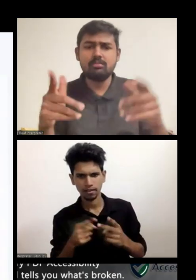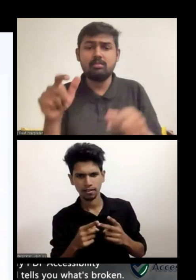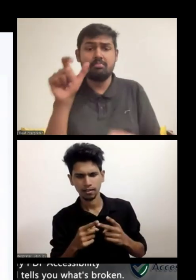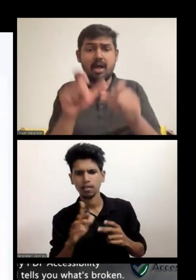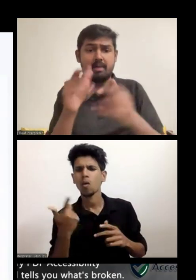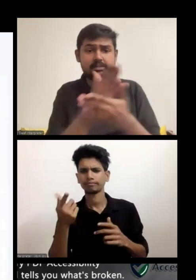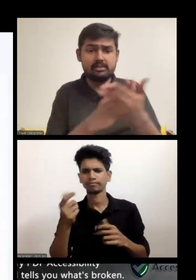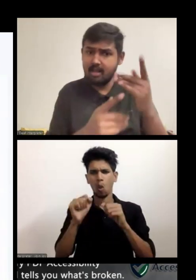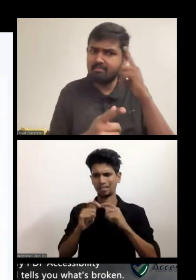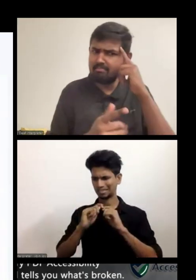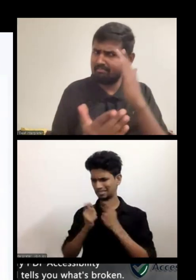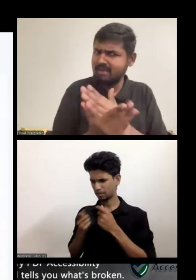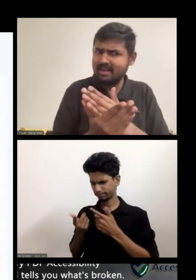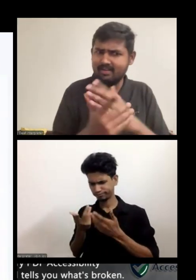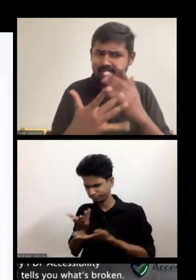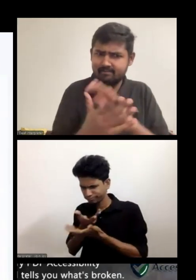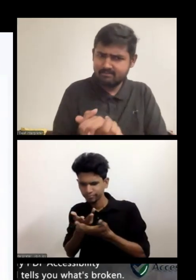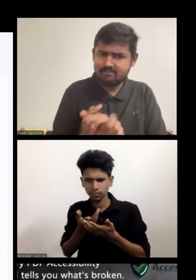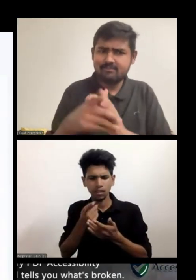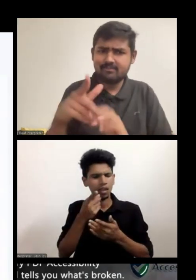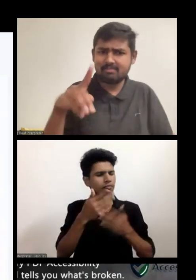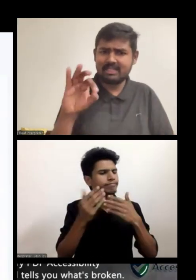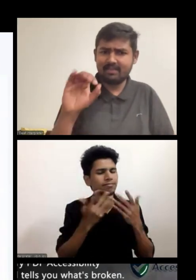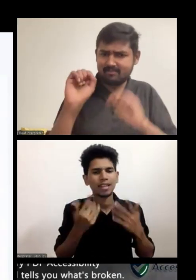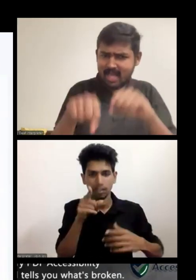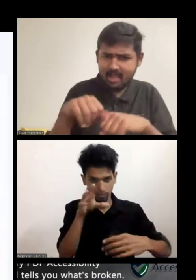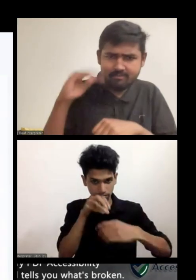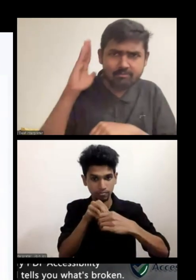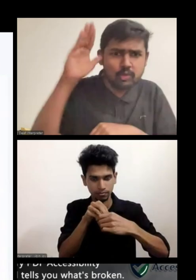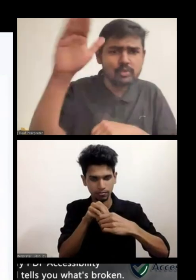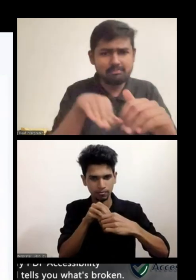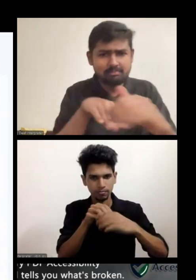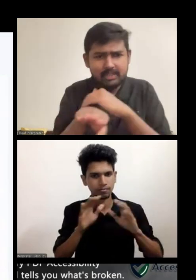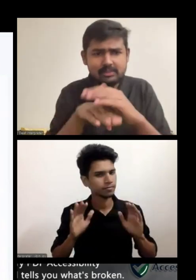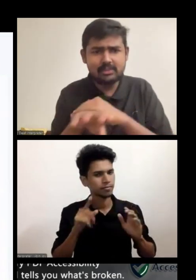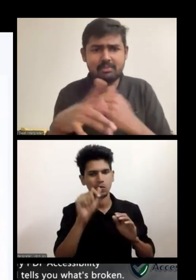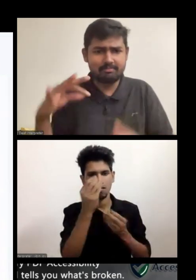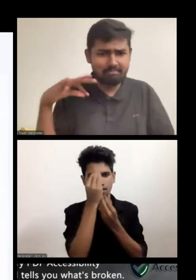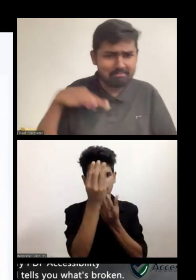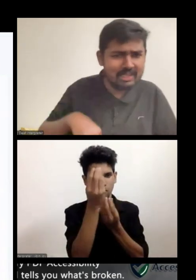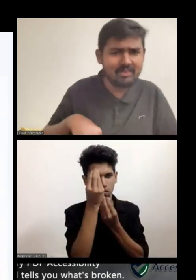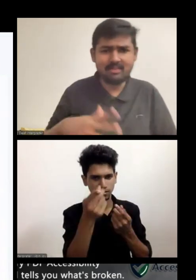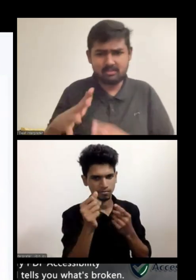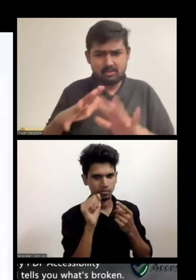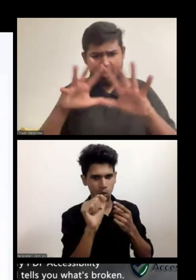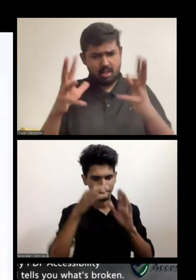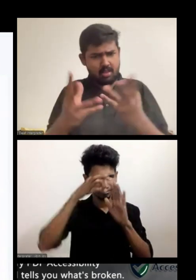Whatever business you are in if you provide your information your details in the PDF form and if